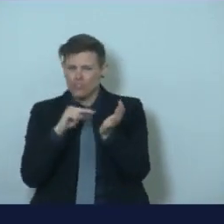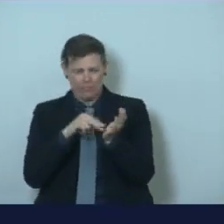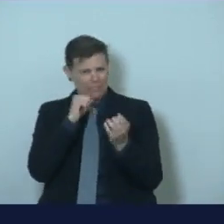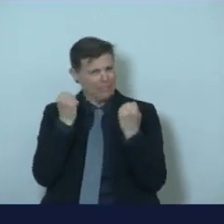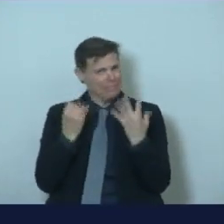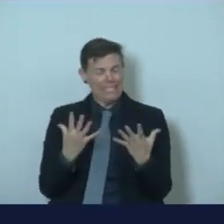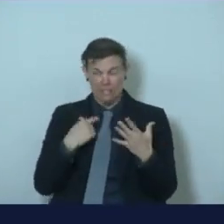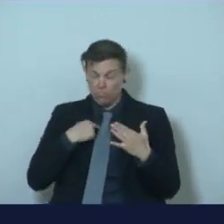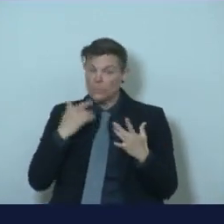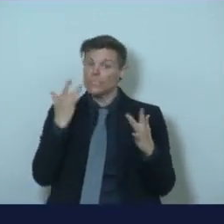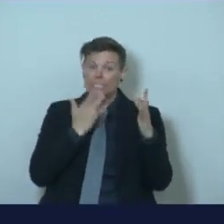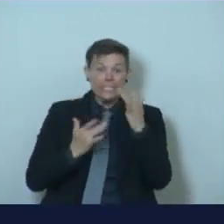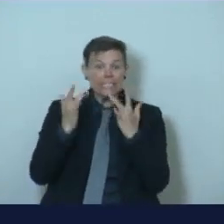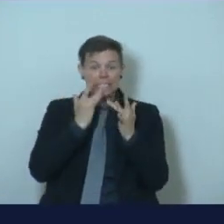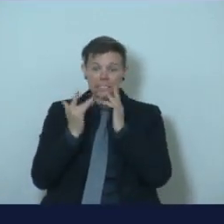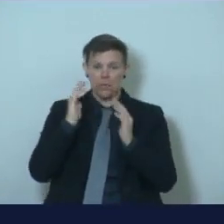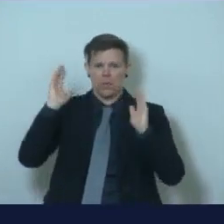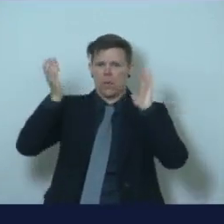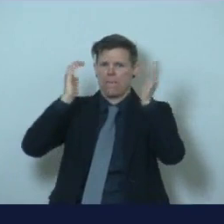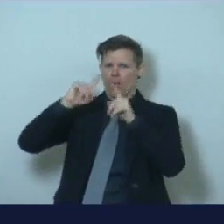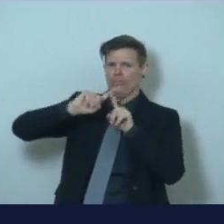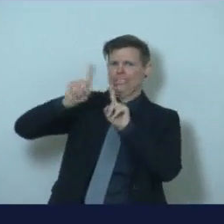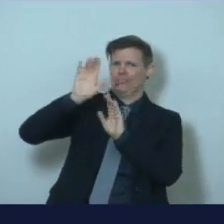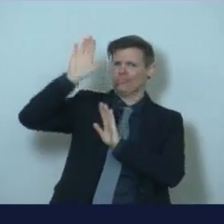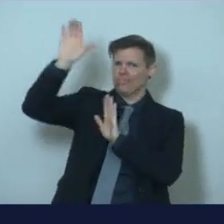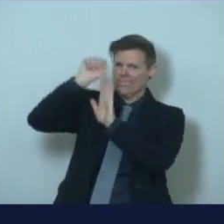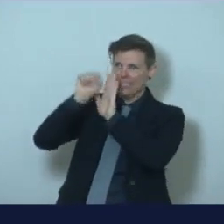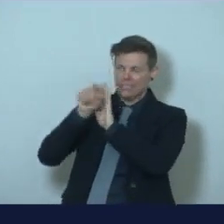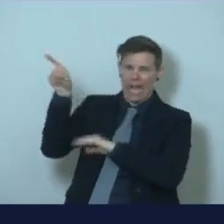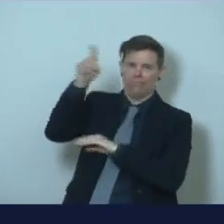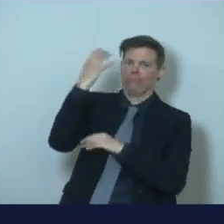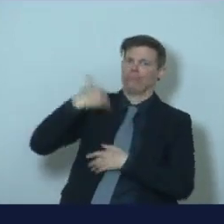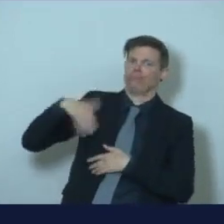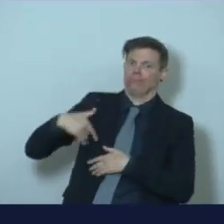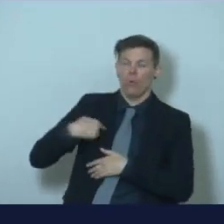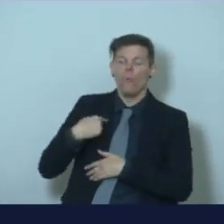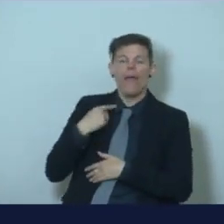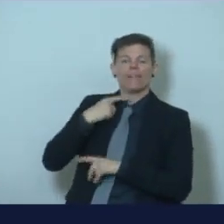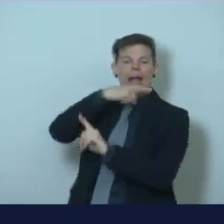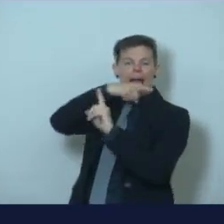EQUIPMENT, HOSPITAL PROVIDERS, AND HEALTH CARE PROVIDERS PER CAPITA IN THE NATION.